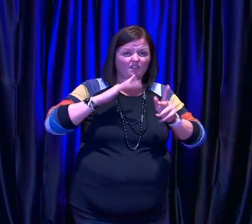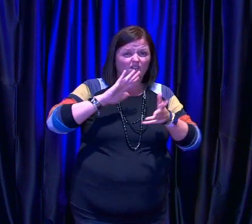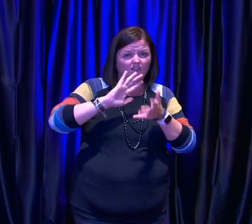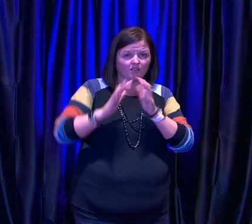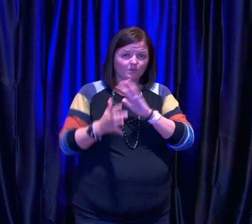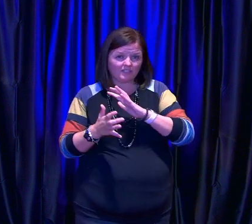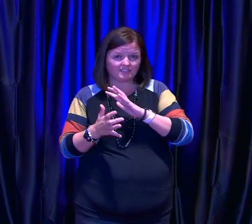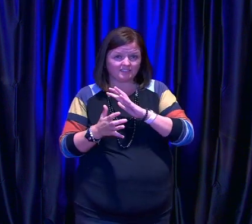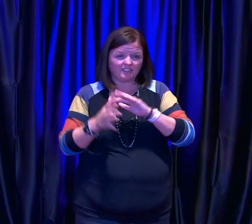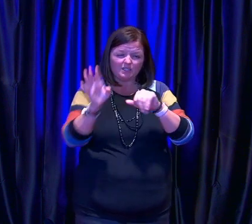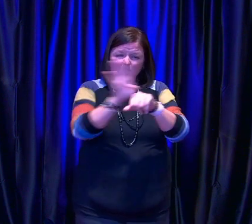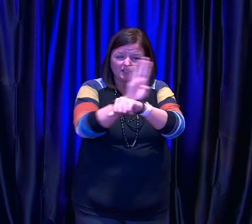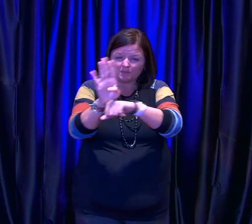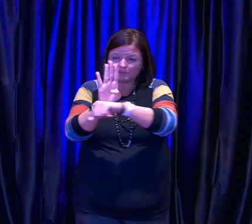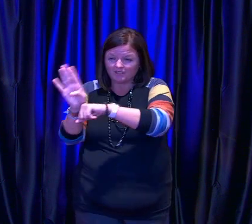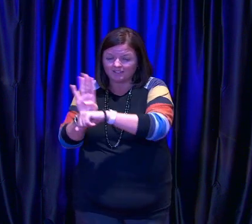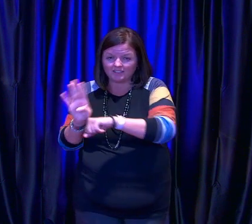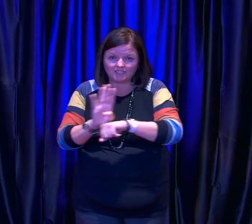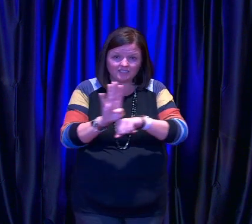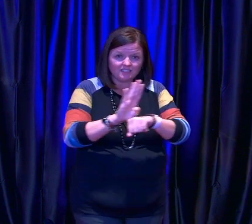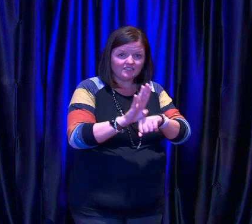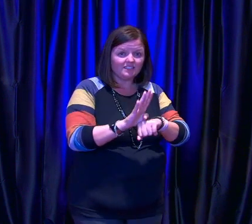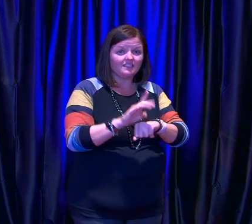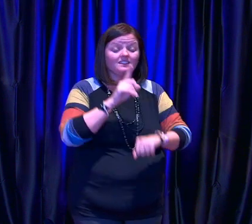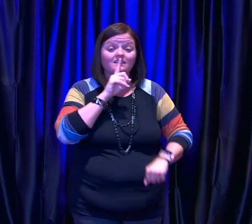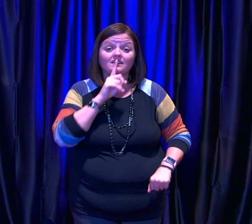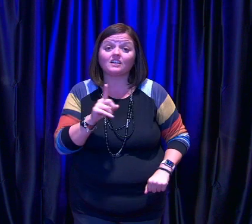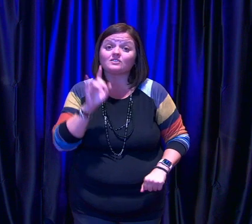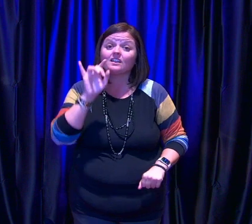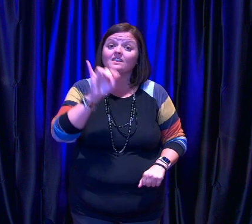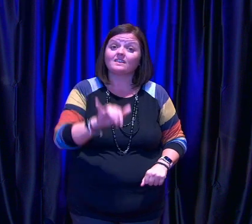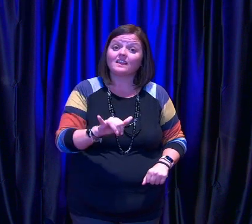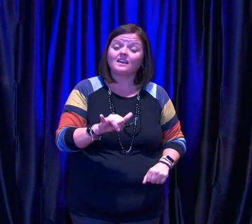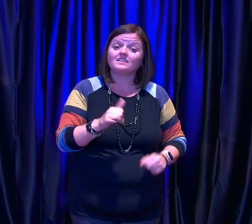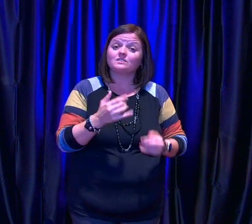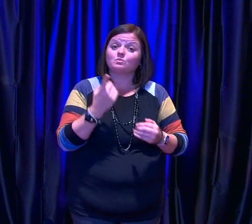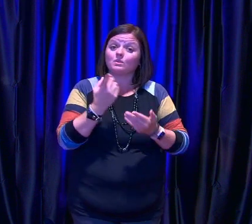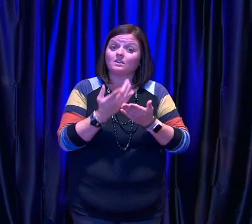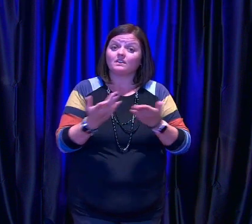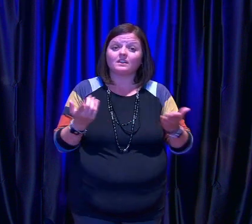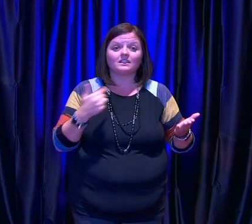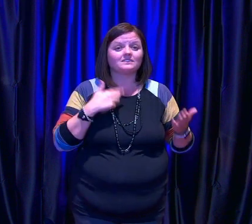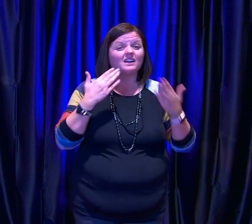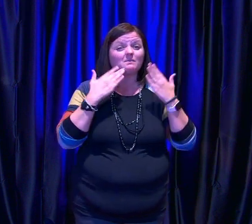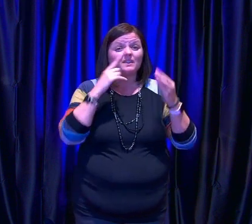and busy and actually that's one of the things i'm so thankful about covid it has